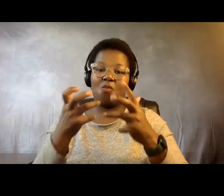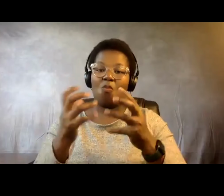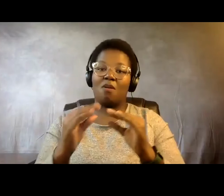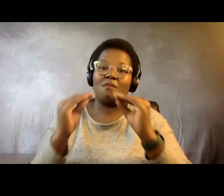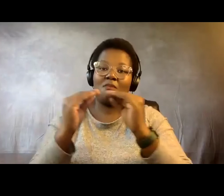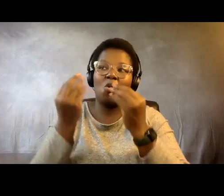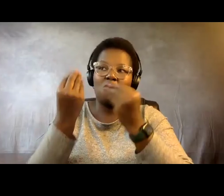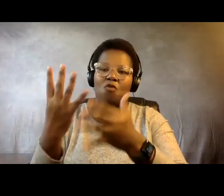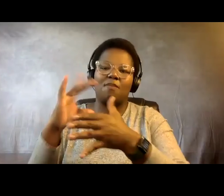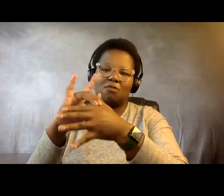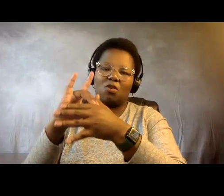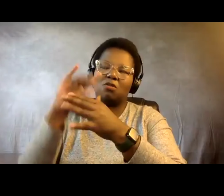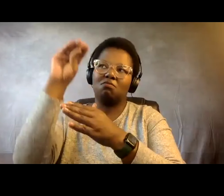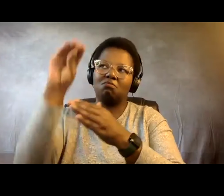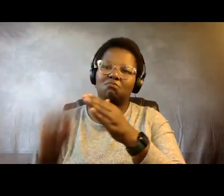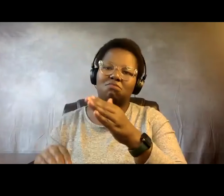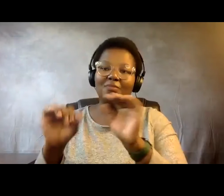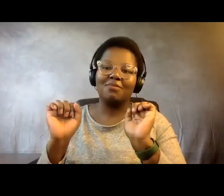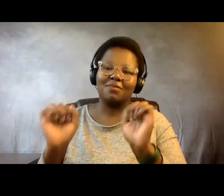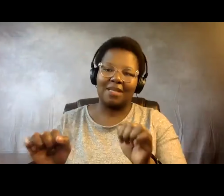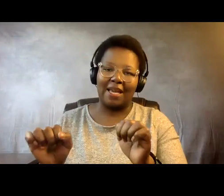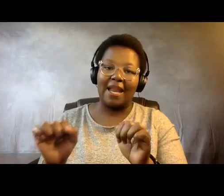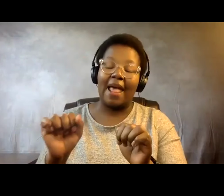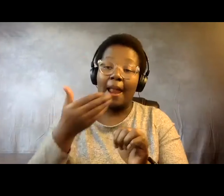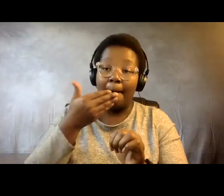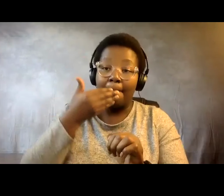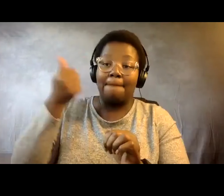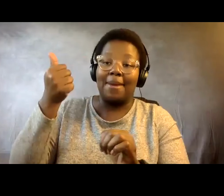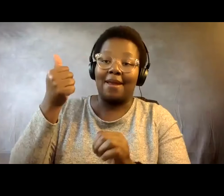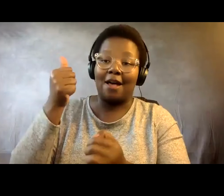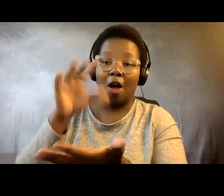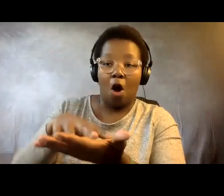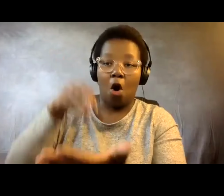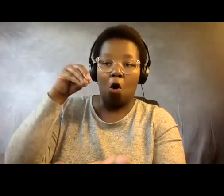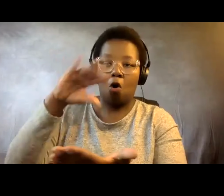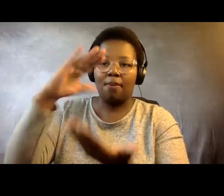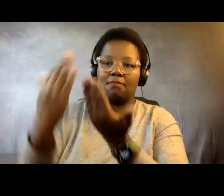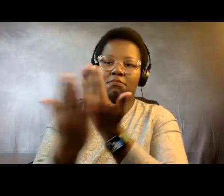makes more sense and better copy, which is also pretty important for accessibility. And then you